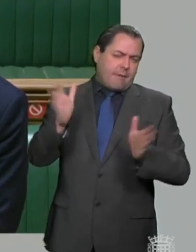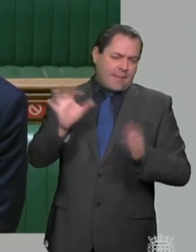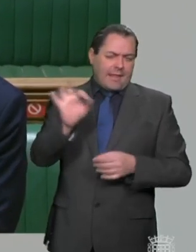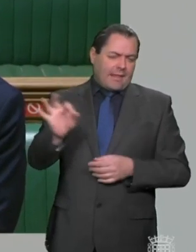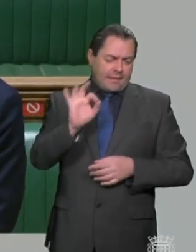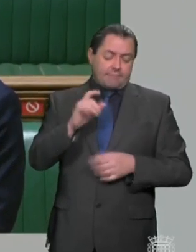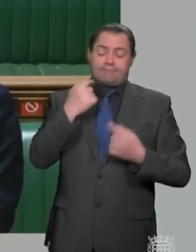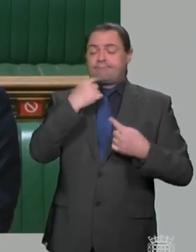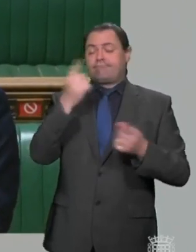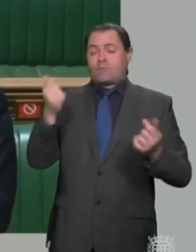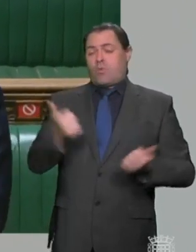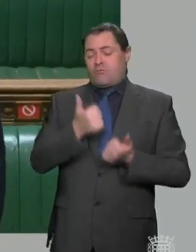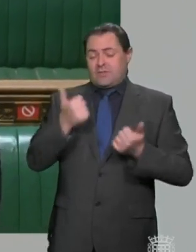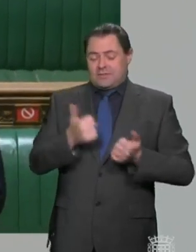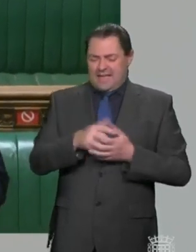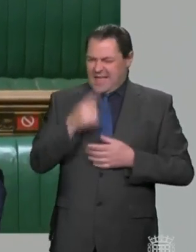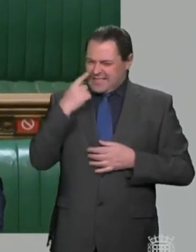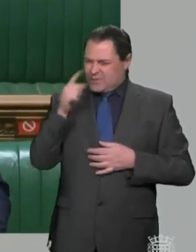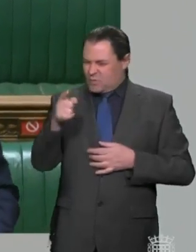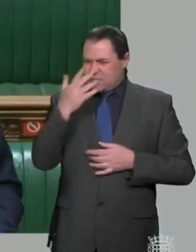announced. I notice that the right hon. and learned Gentleman is fixated, as ever, on the